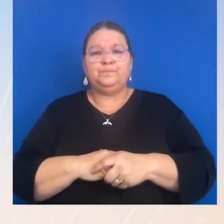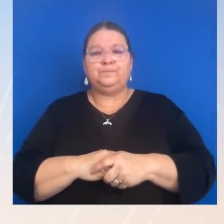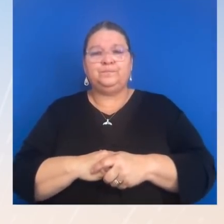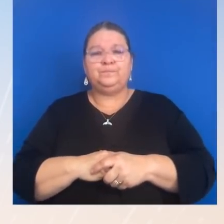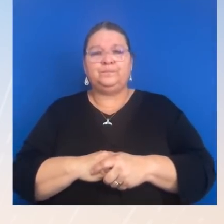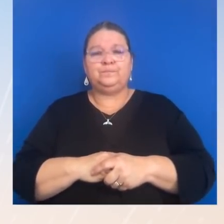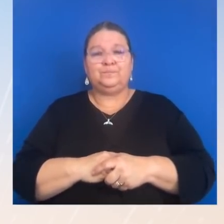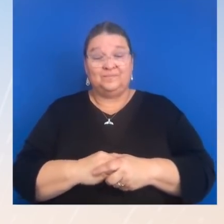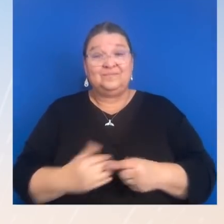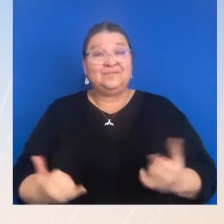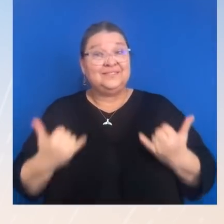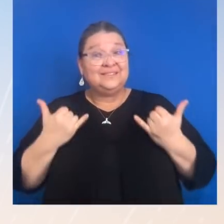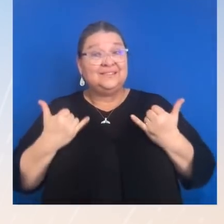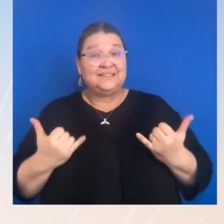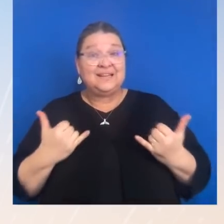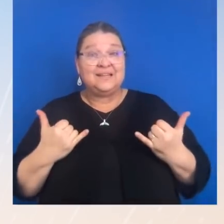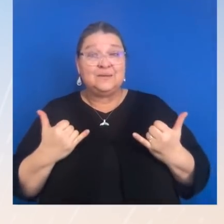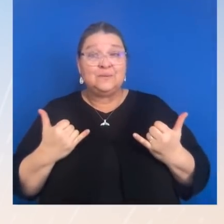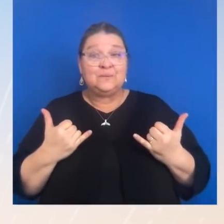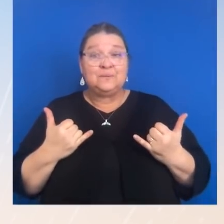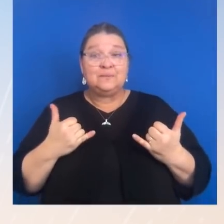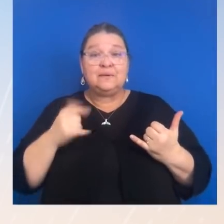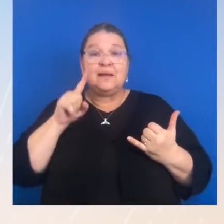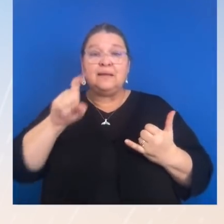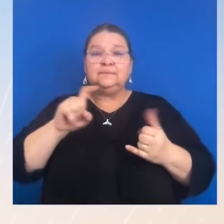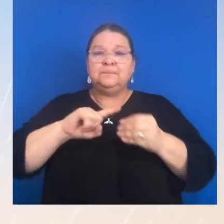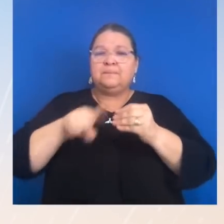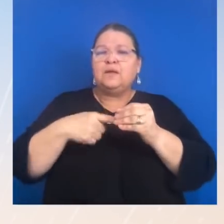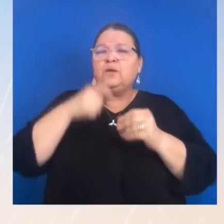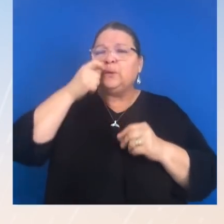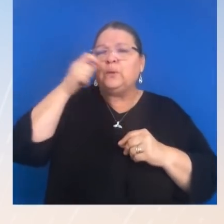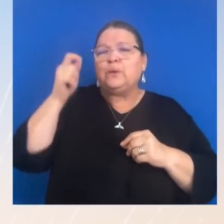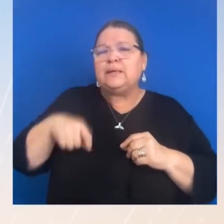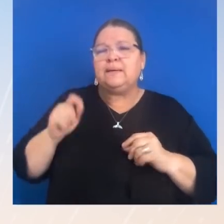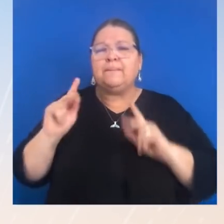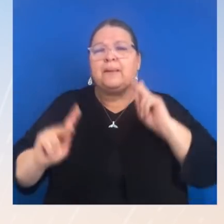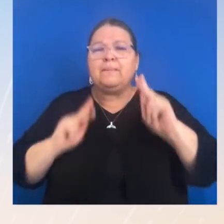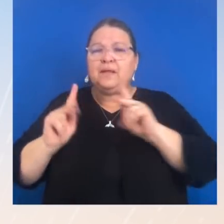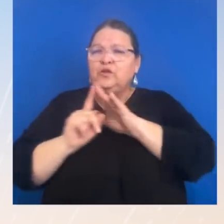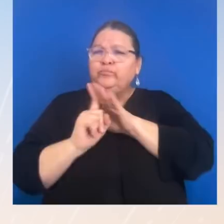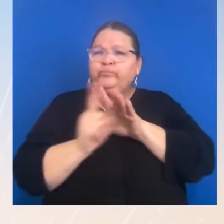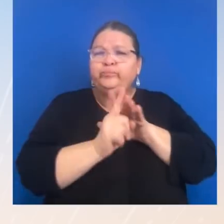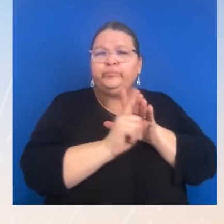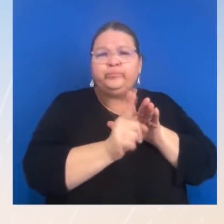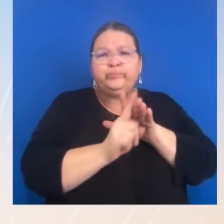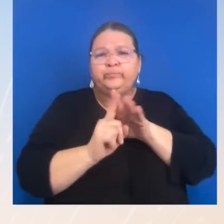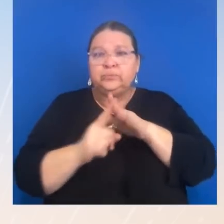that most will likely want to stay in the area -- in Eastern Europe -- but I'm wondering what steps would the administration